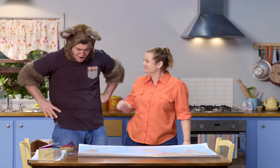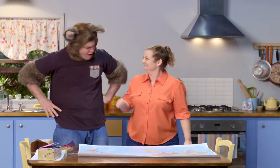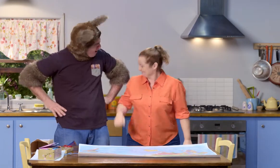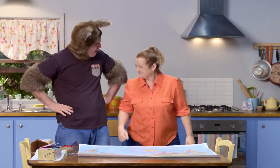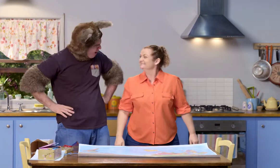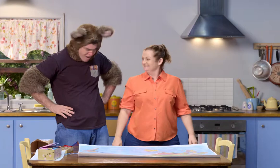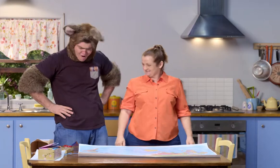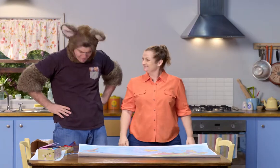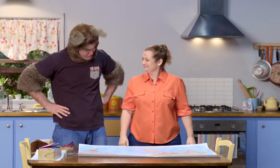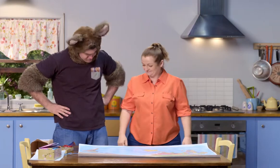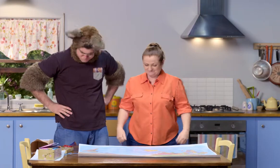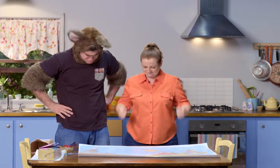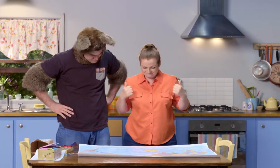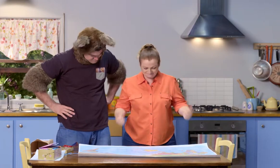Yes, it is. Oh!